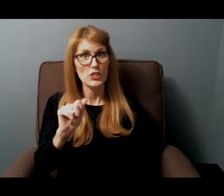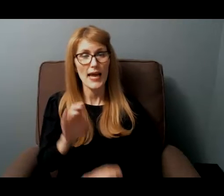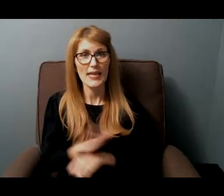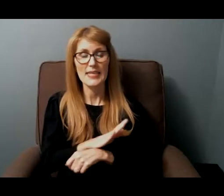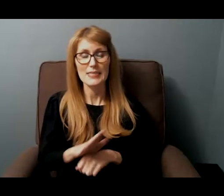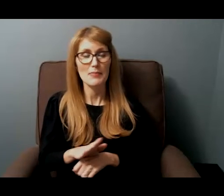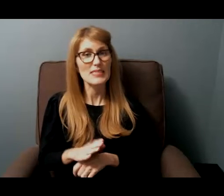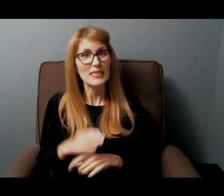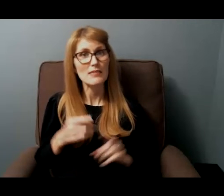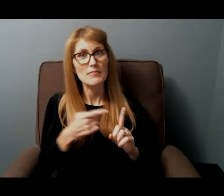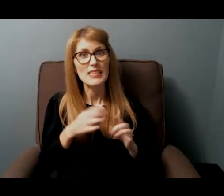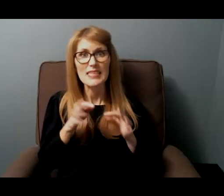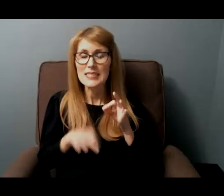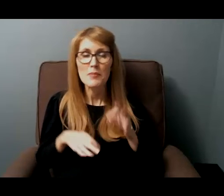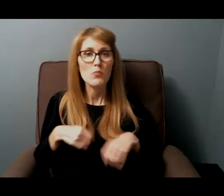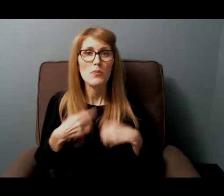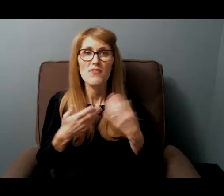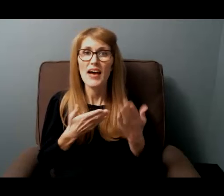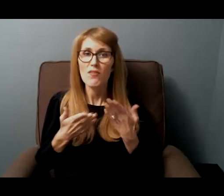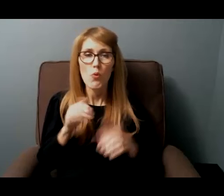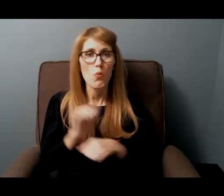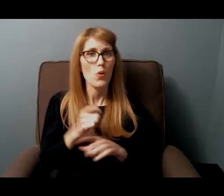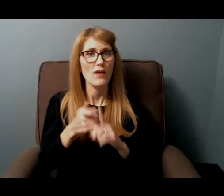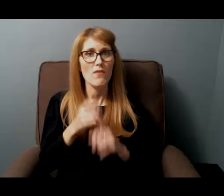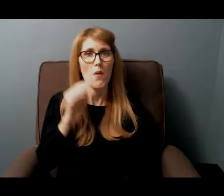providing a service, she is working out of home, she might just be keeping track